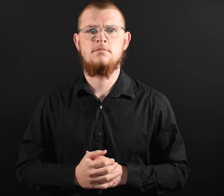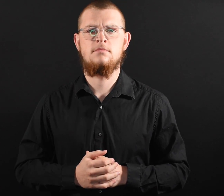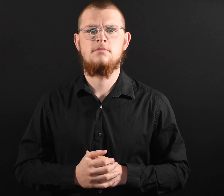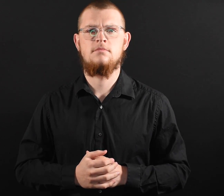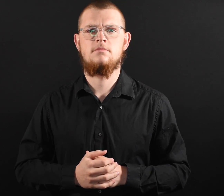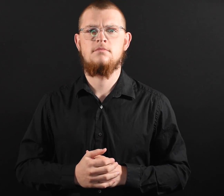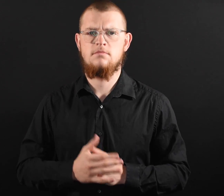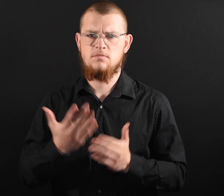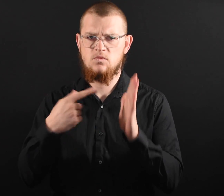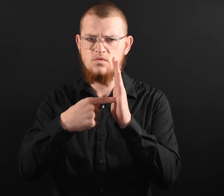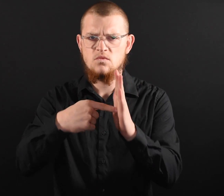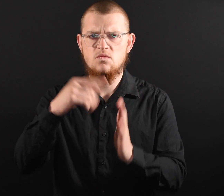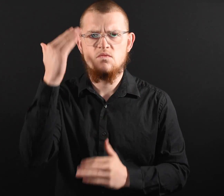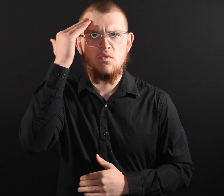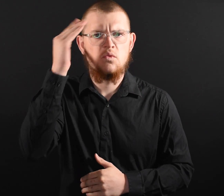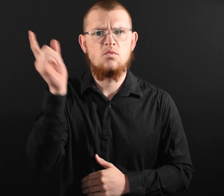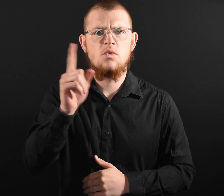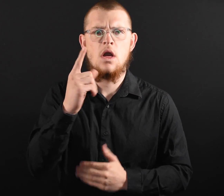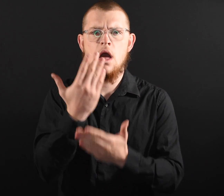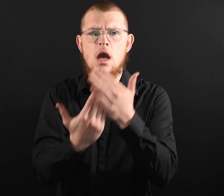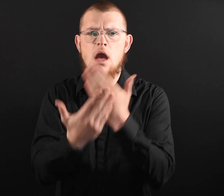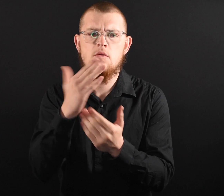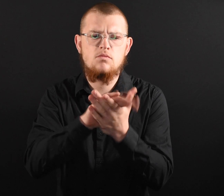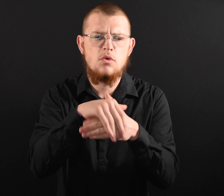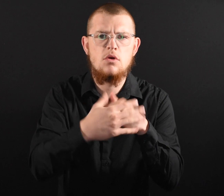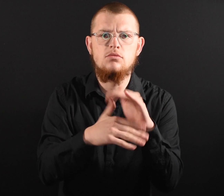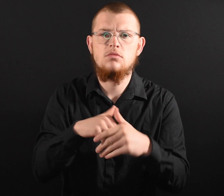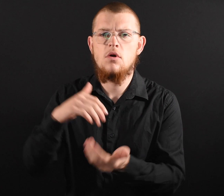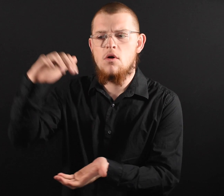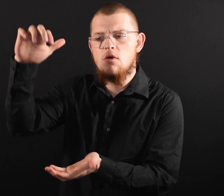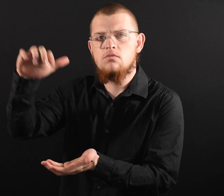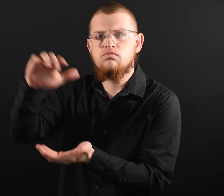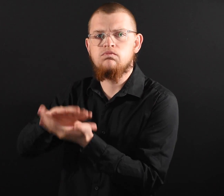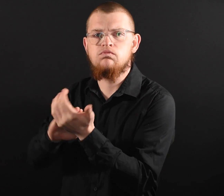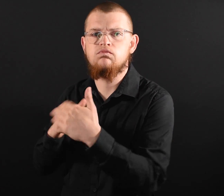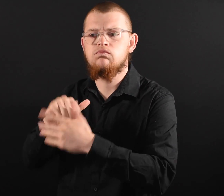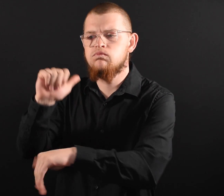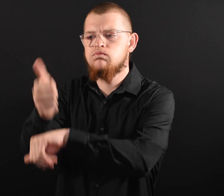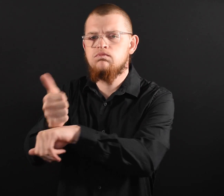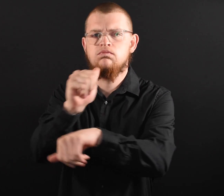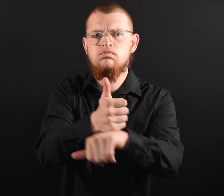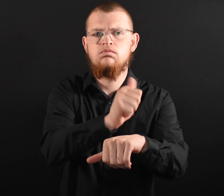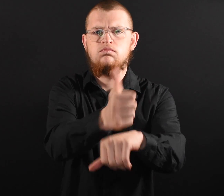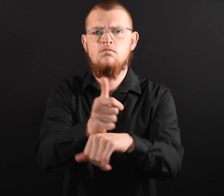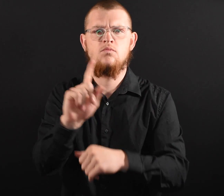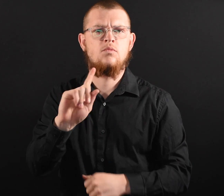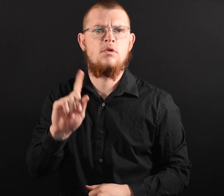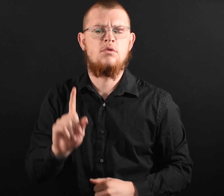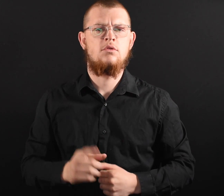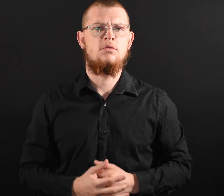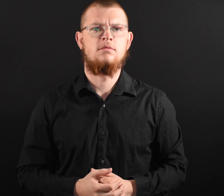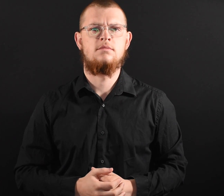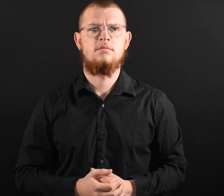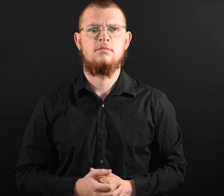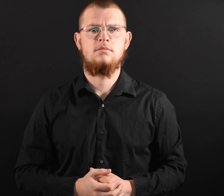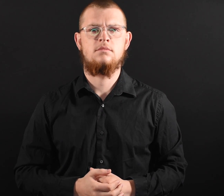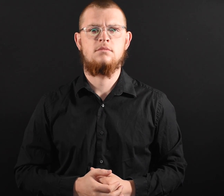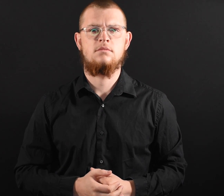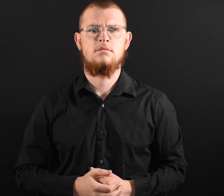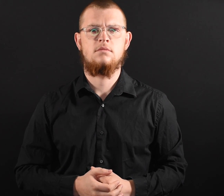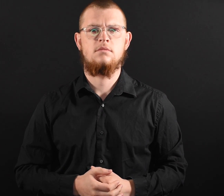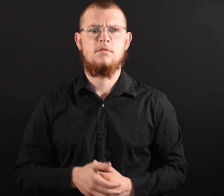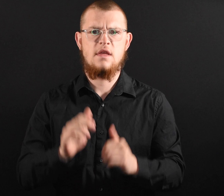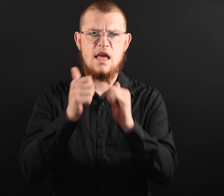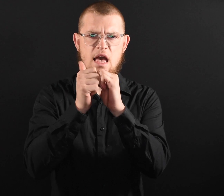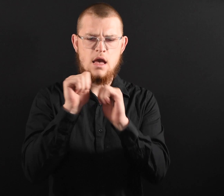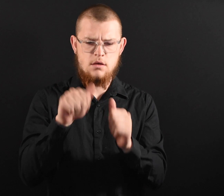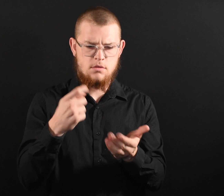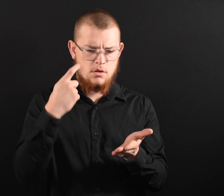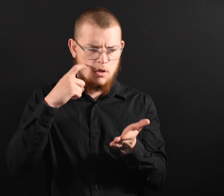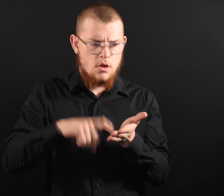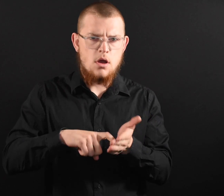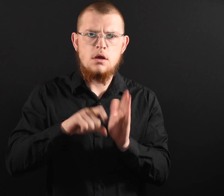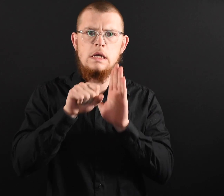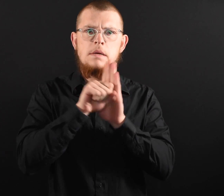● Location of handwashing and sanitizing stations ● Instructions on how to